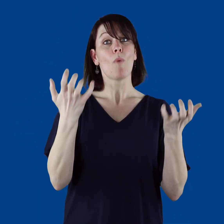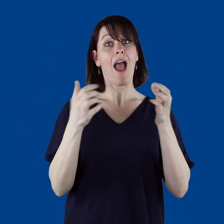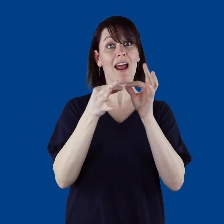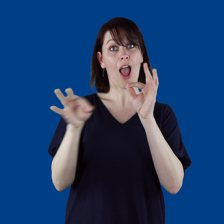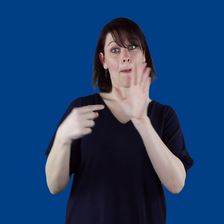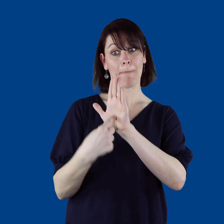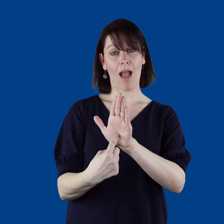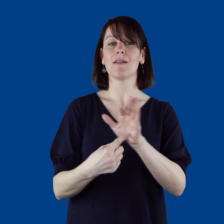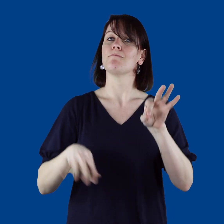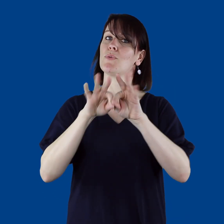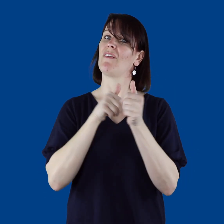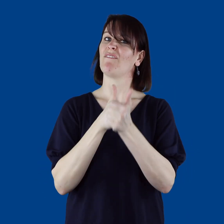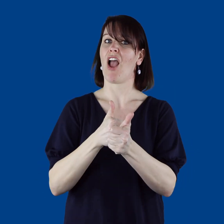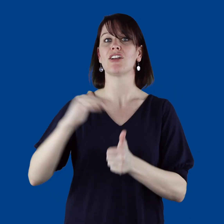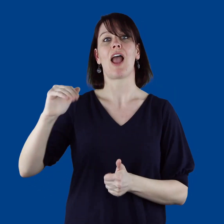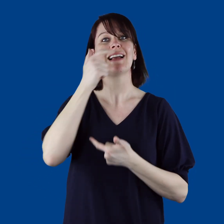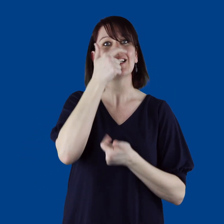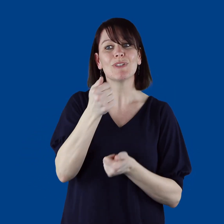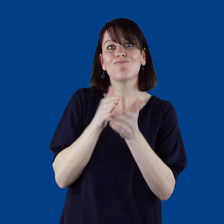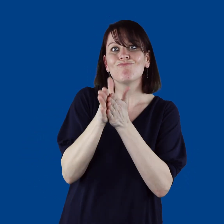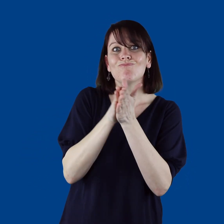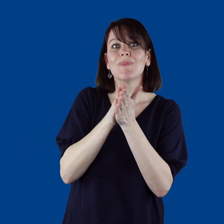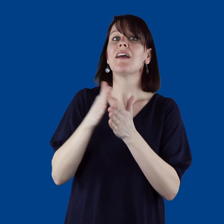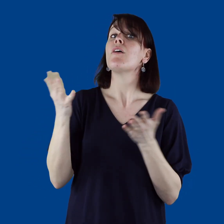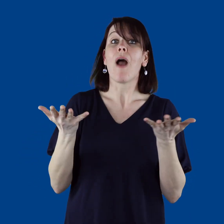In order to be language models, it's important to follow the child's interests so that their